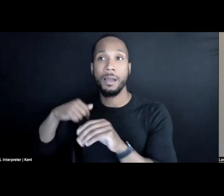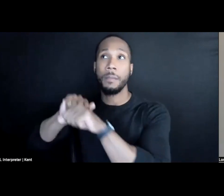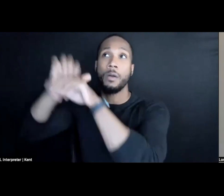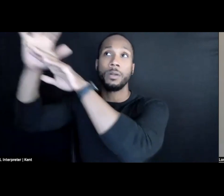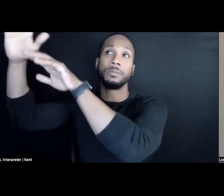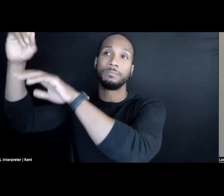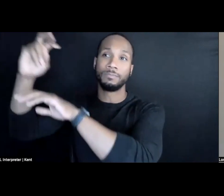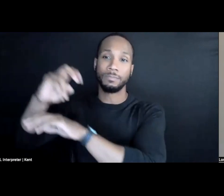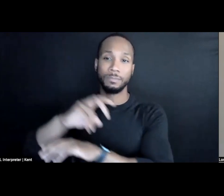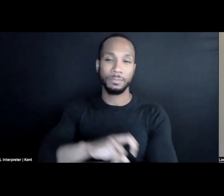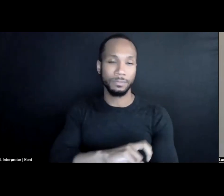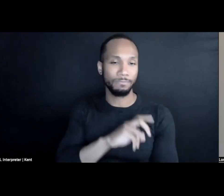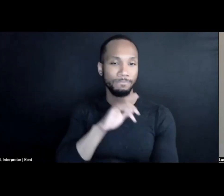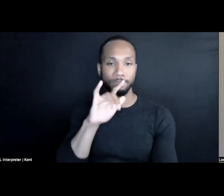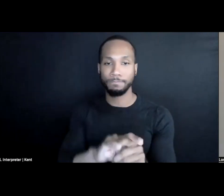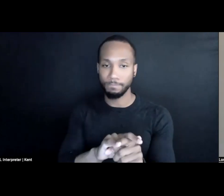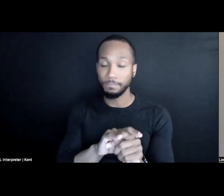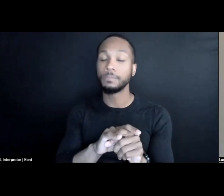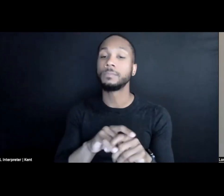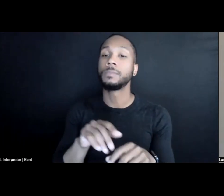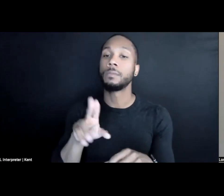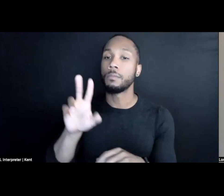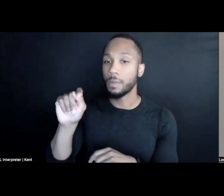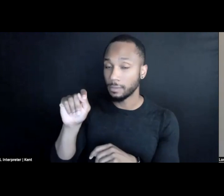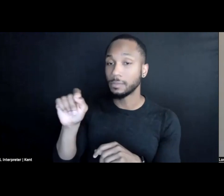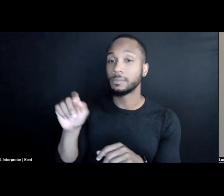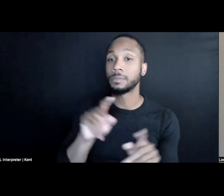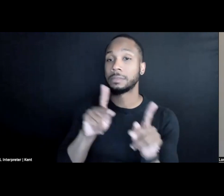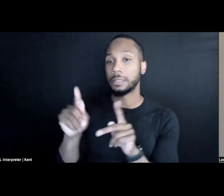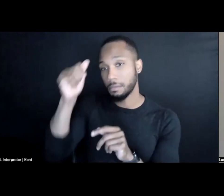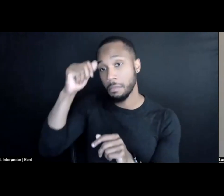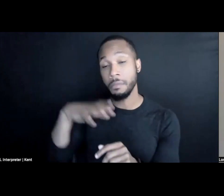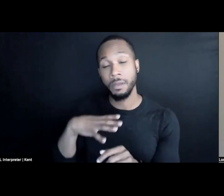down to sleep. But, like that man, I can’t rest either.